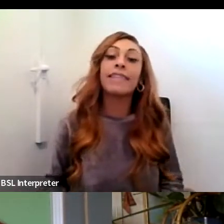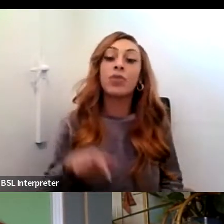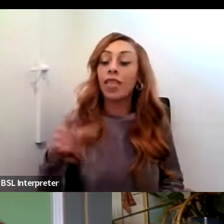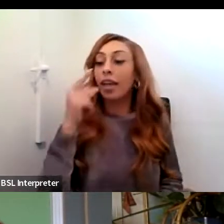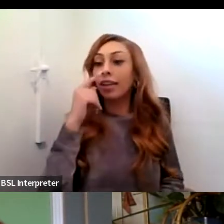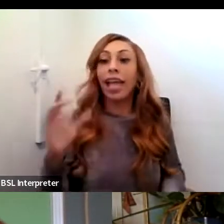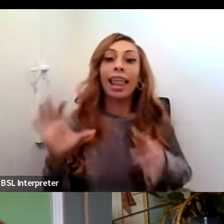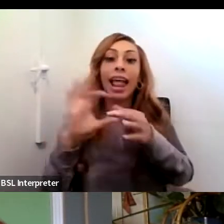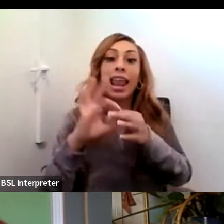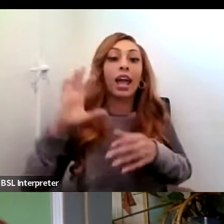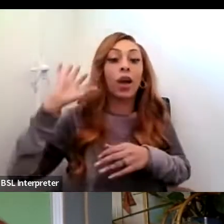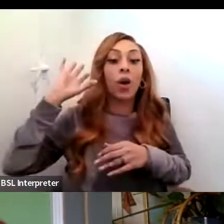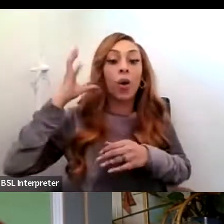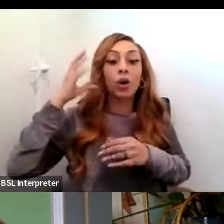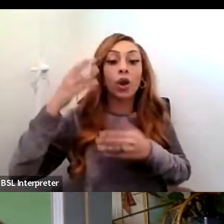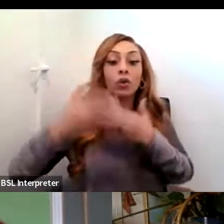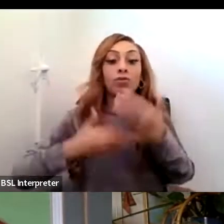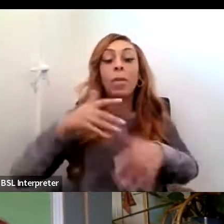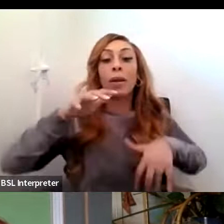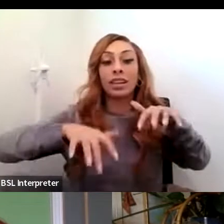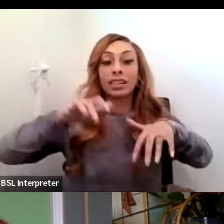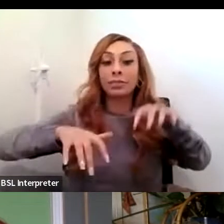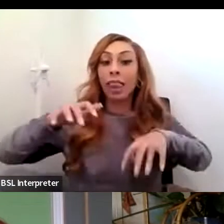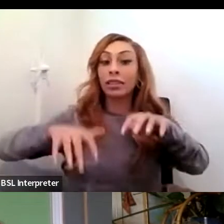And we had a Palantypist doing live captions.